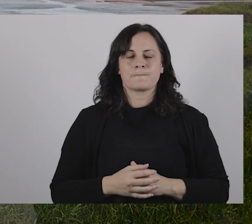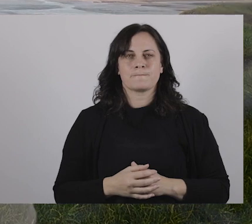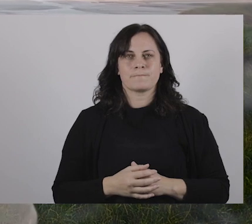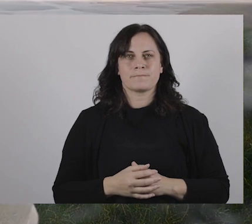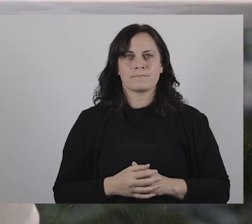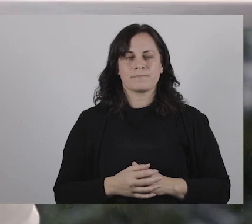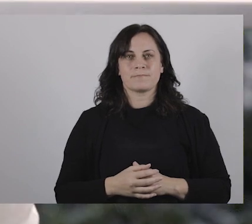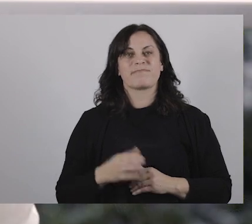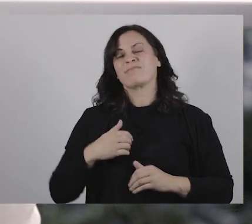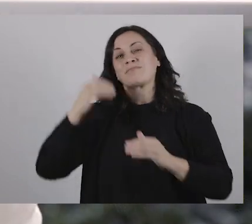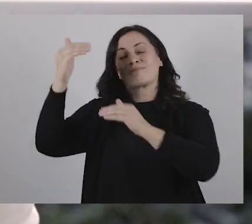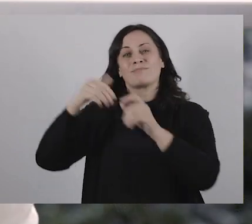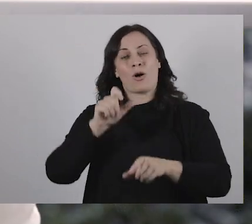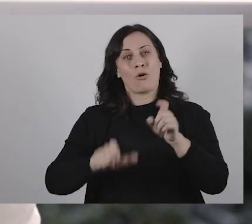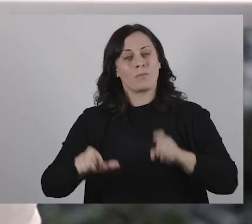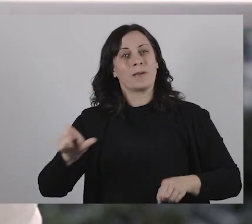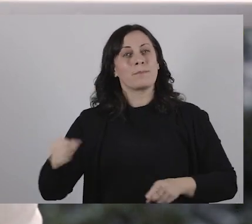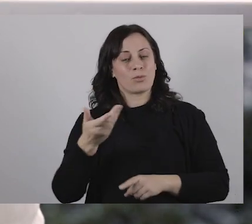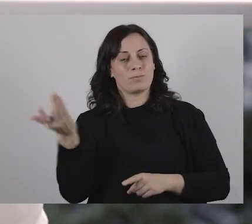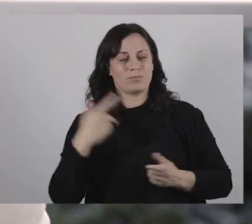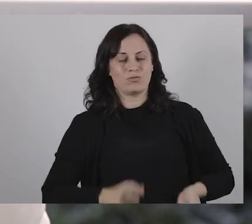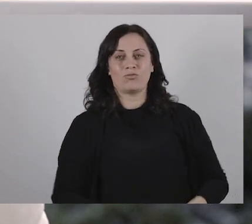IN TE REO MĀORI: I'm a child raised by my elders.